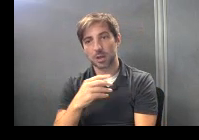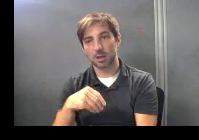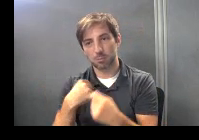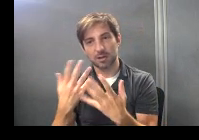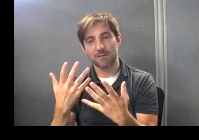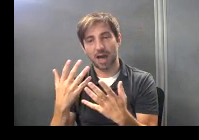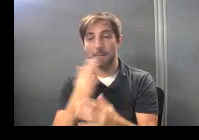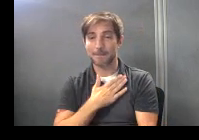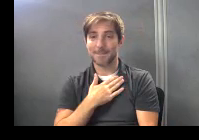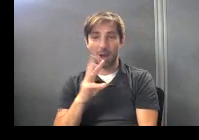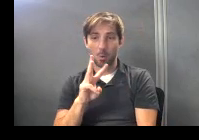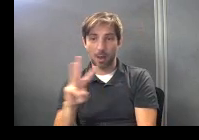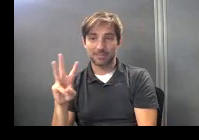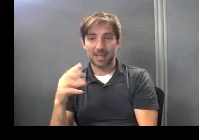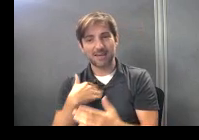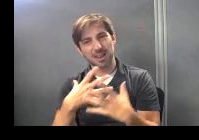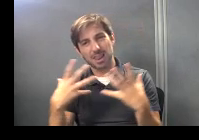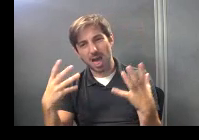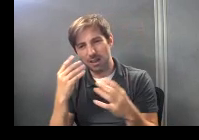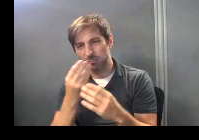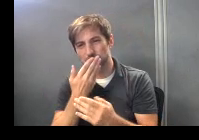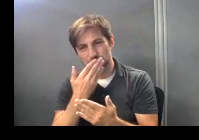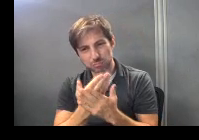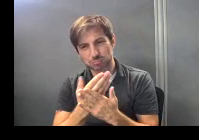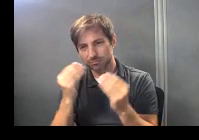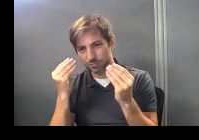OUR WEBSITE. I RECOMMEND CHECKING OUT THE LINK FOR OUR